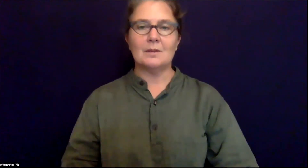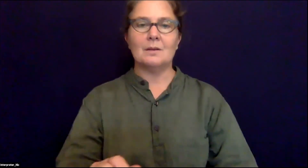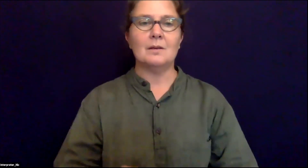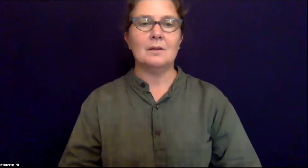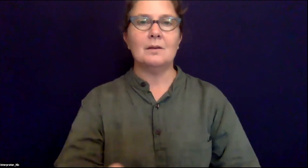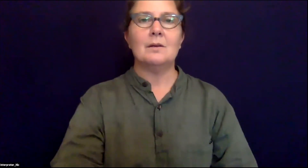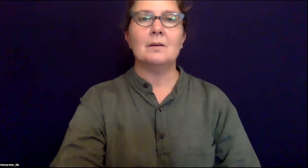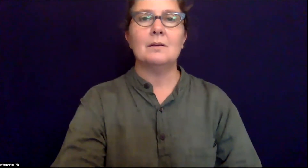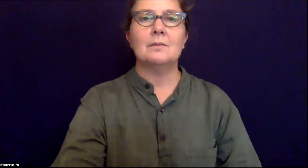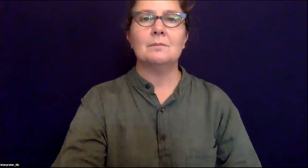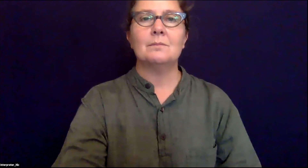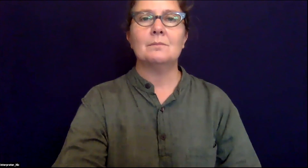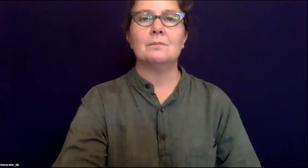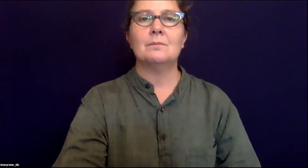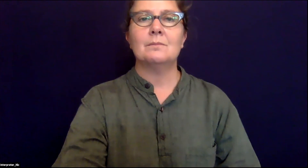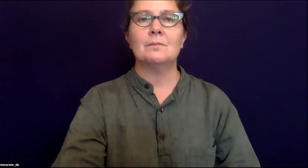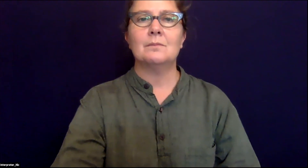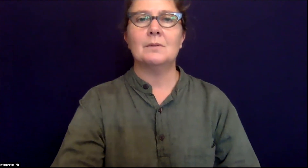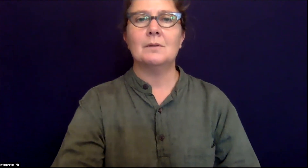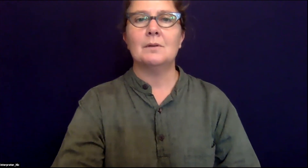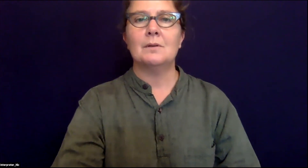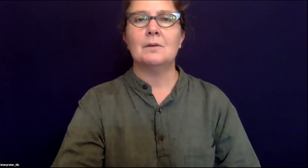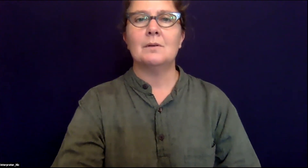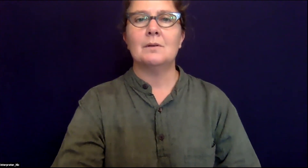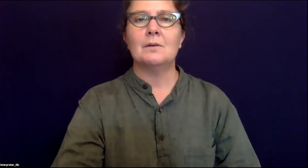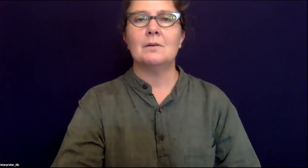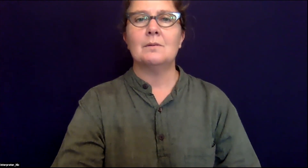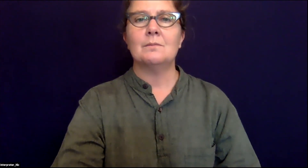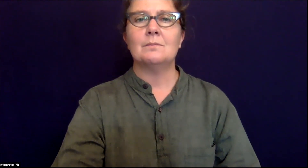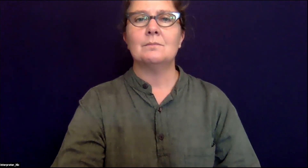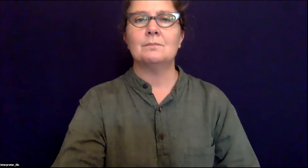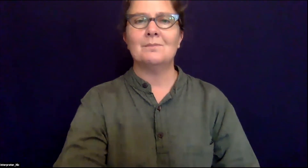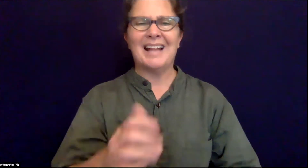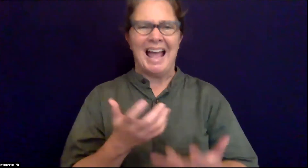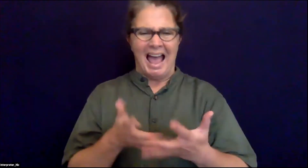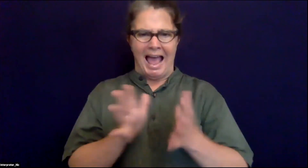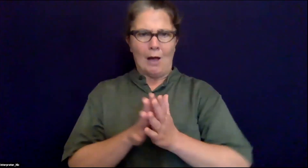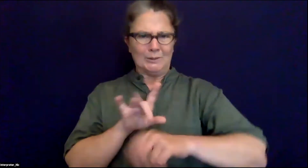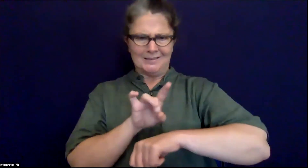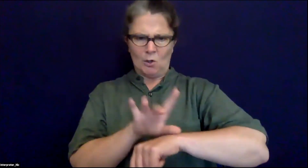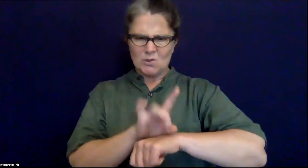inform the development of your action plan? SAMANTHA: Thanks, Paul. The most recent